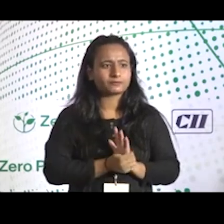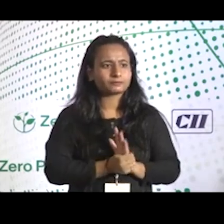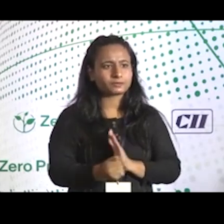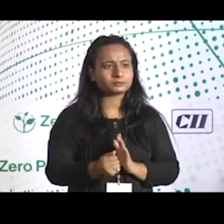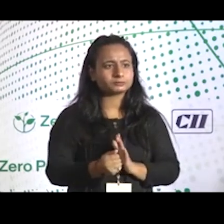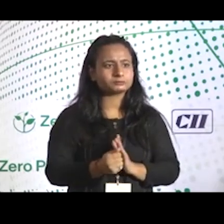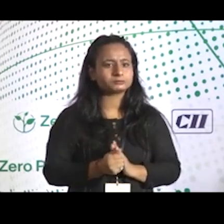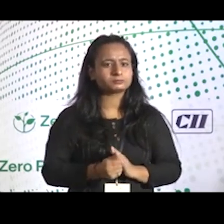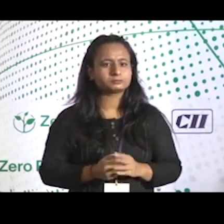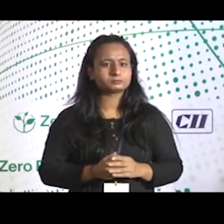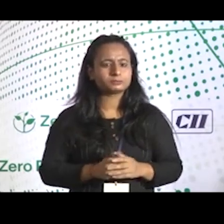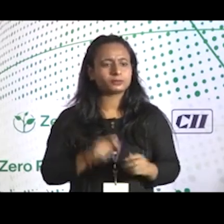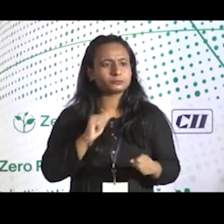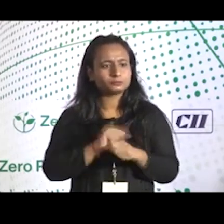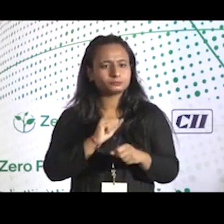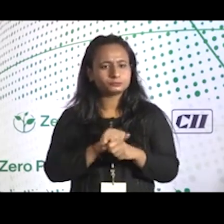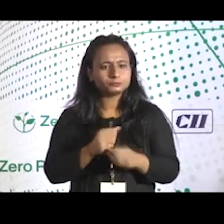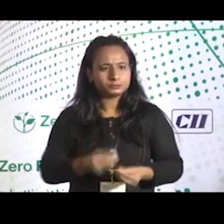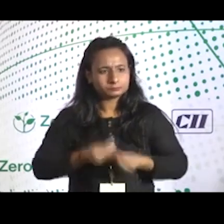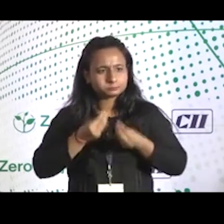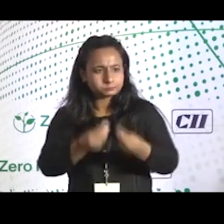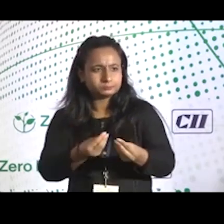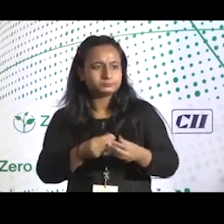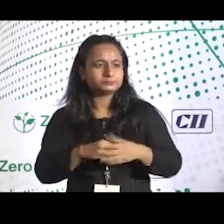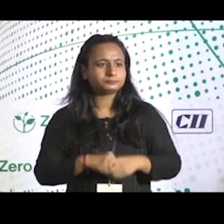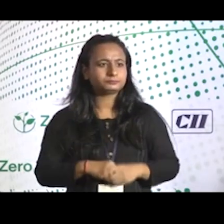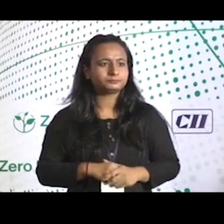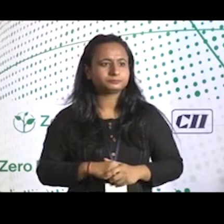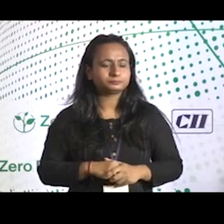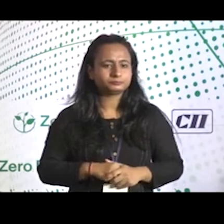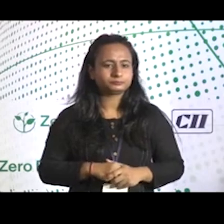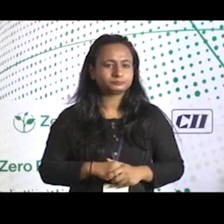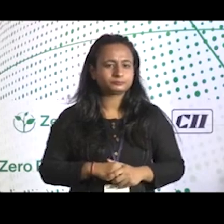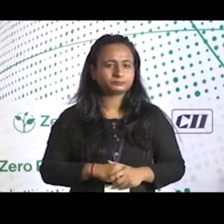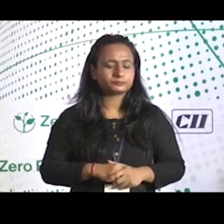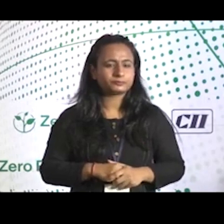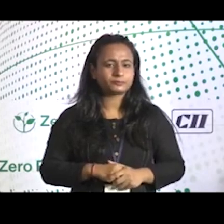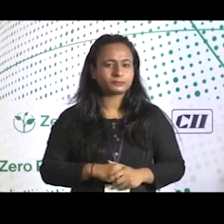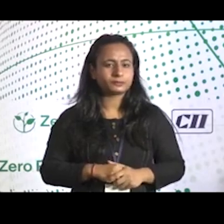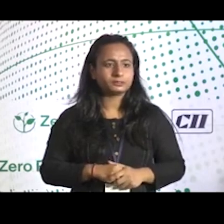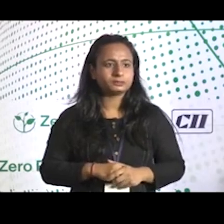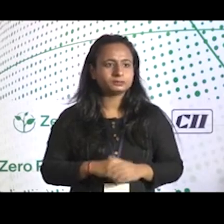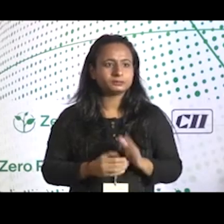and the staff at the primary care level of what disability is.